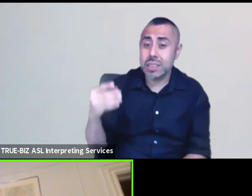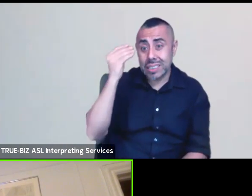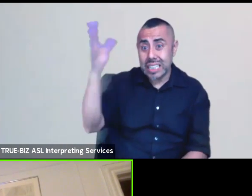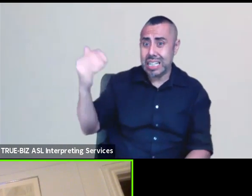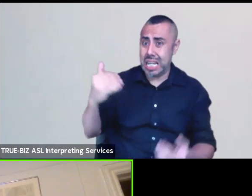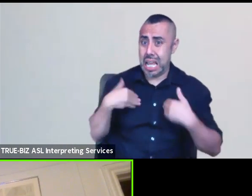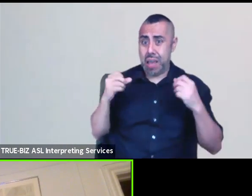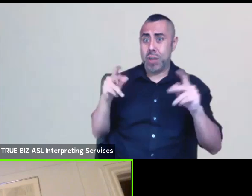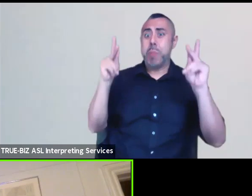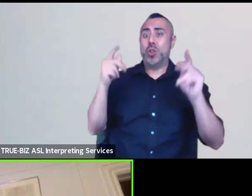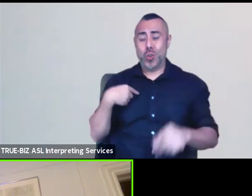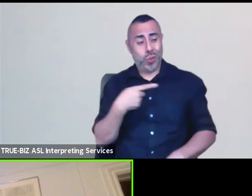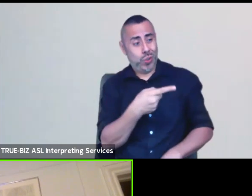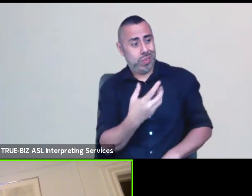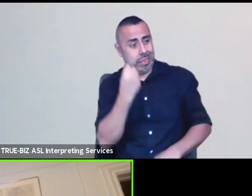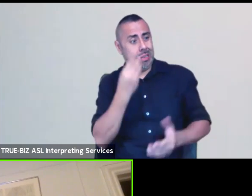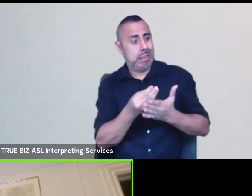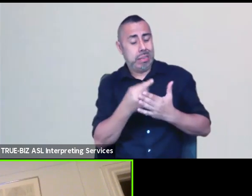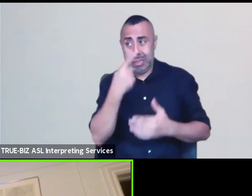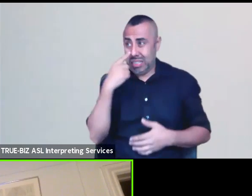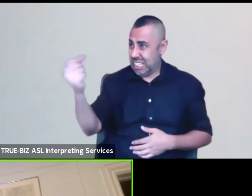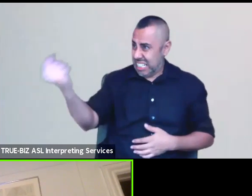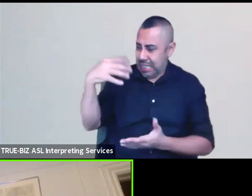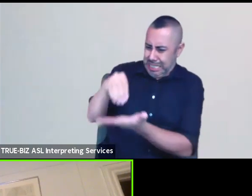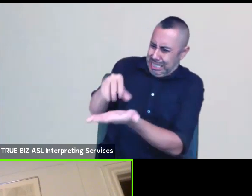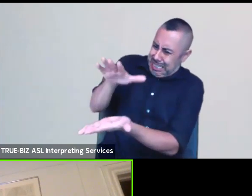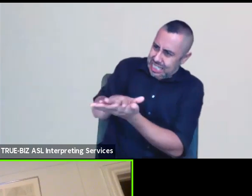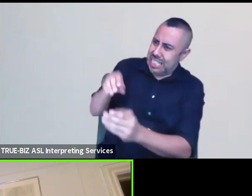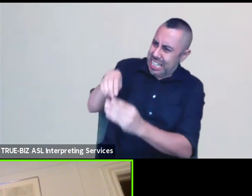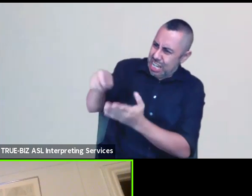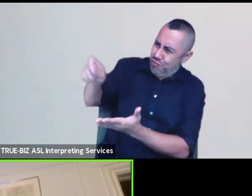and you would love to get it in writing. The other thing to remember